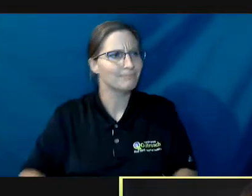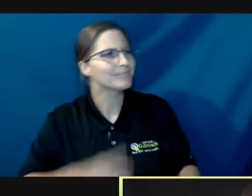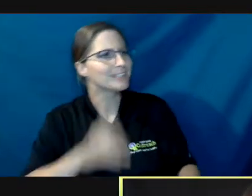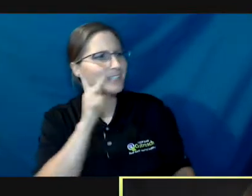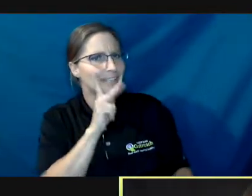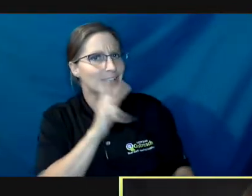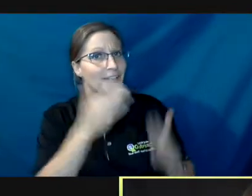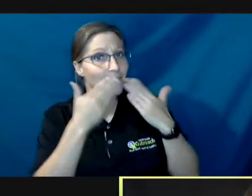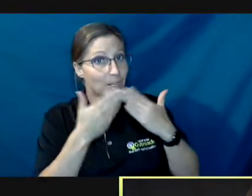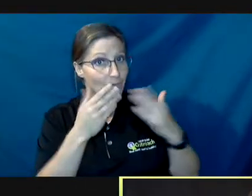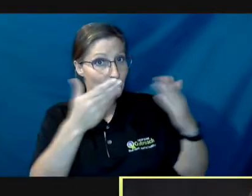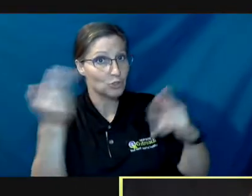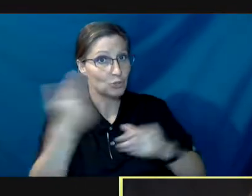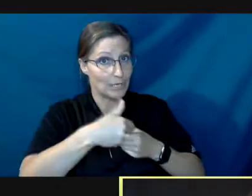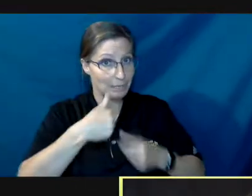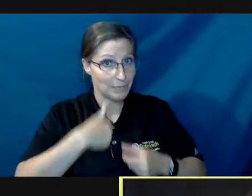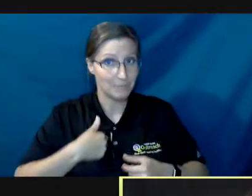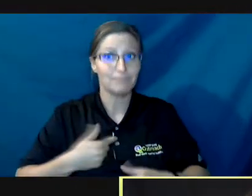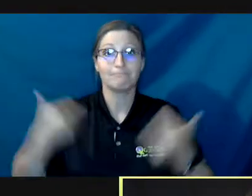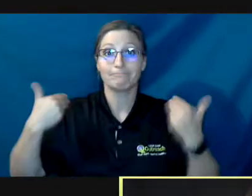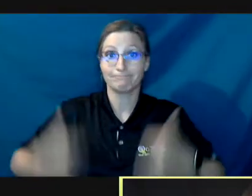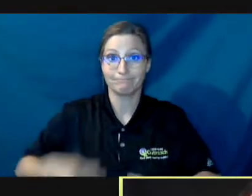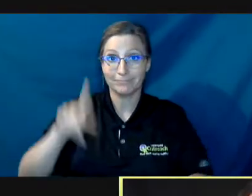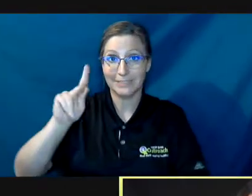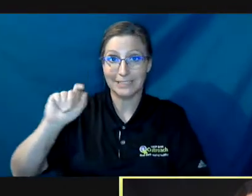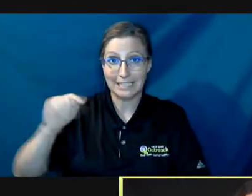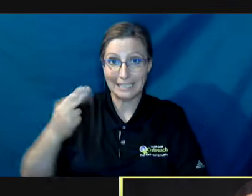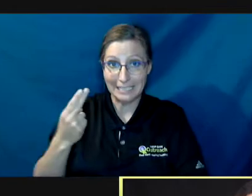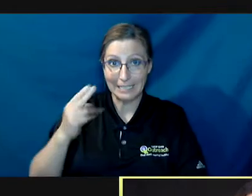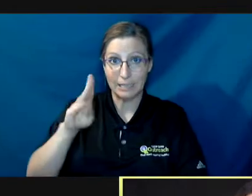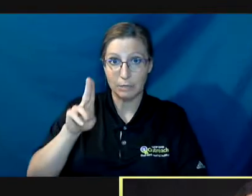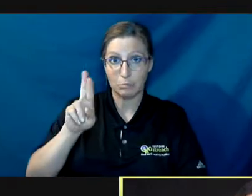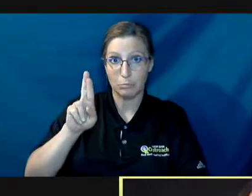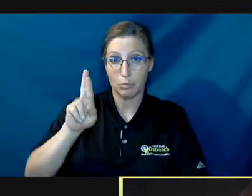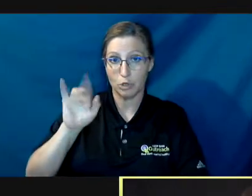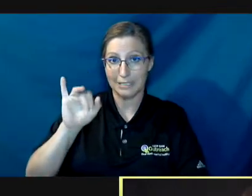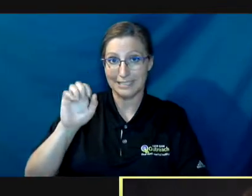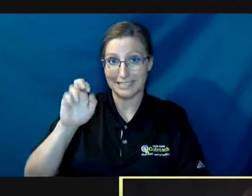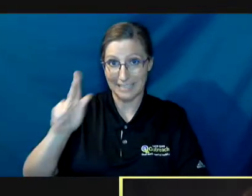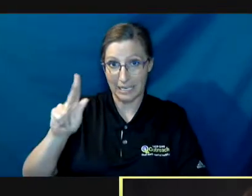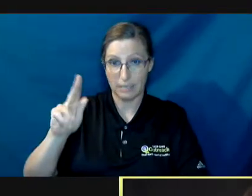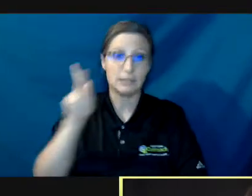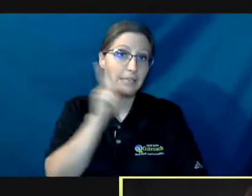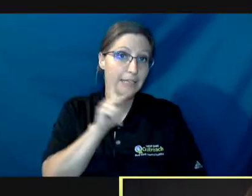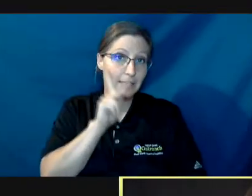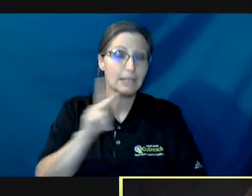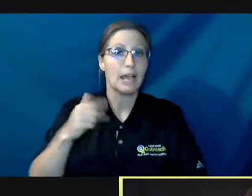Again my name is Keith Burisek. I'm the interpreter specialist at Outreach.